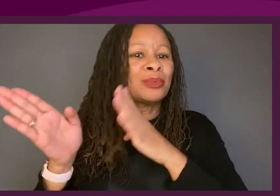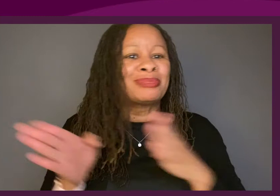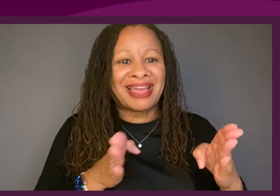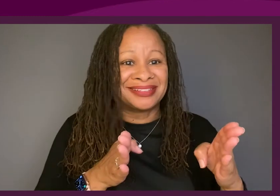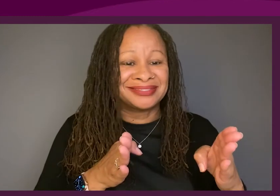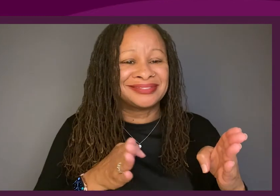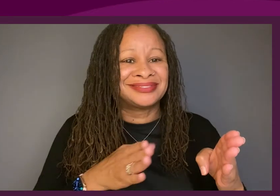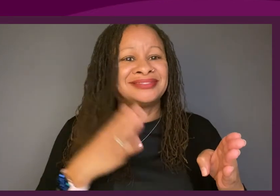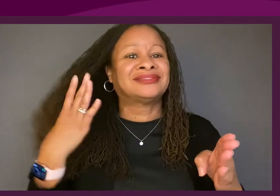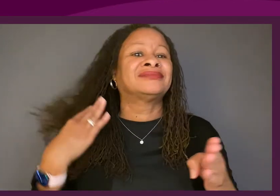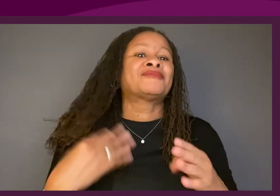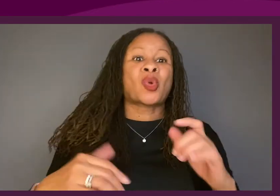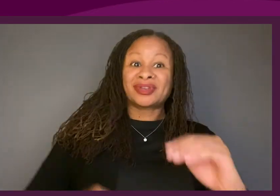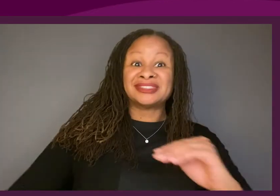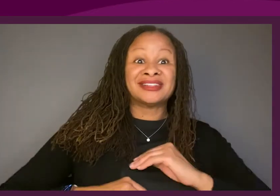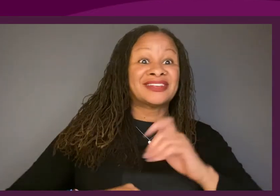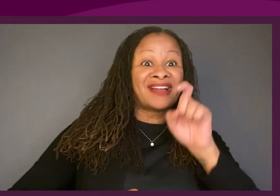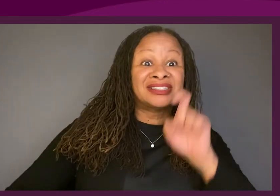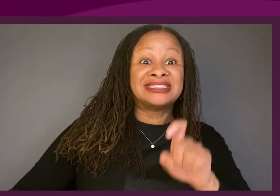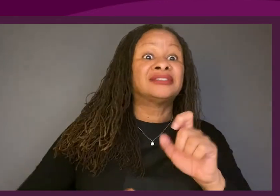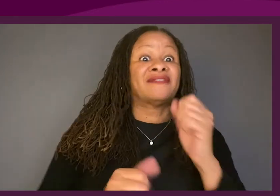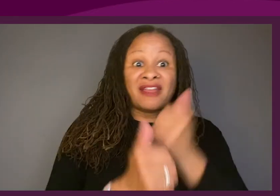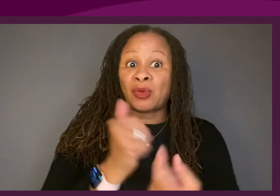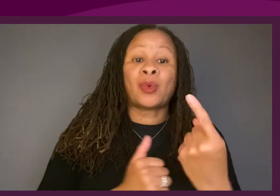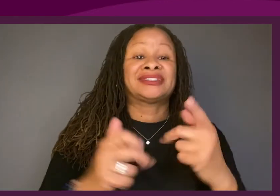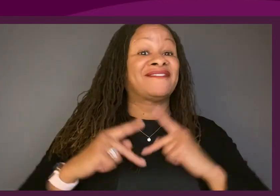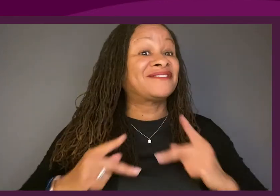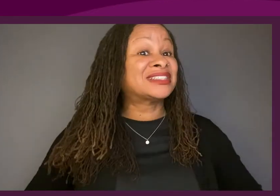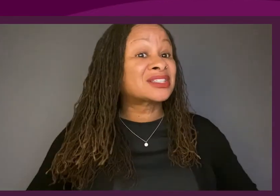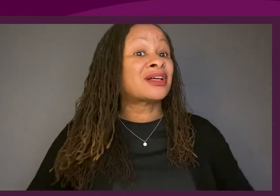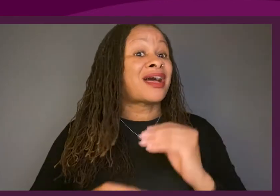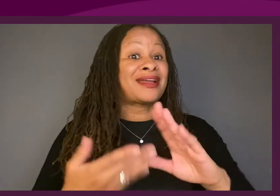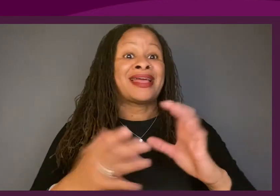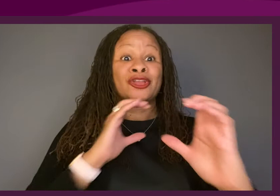communication, and program accessibility needs.